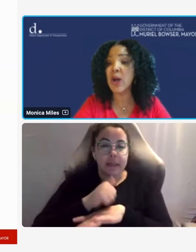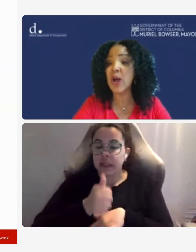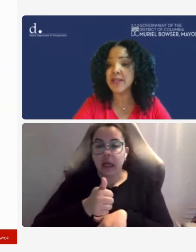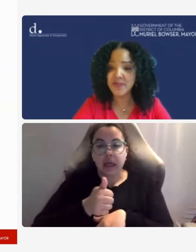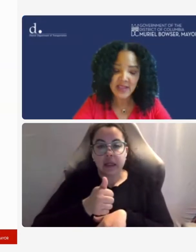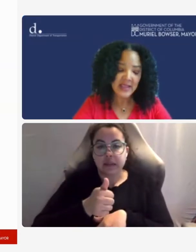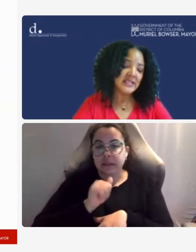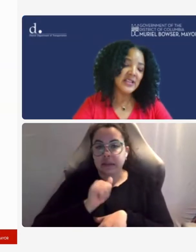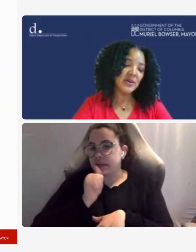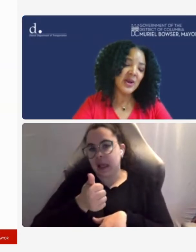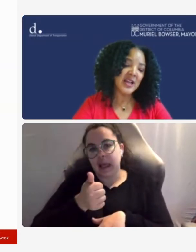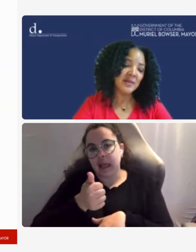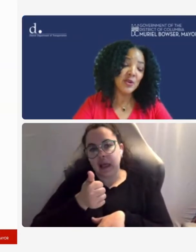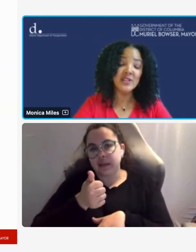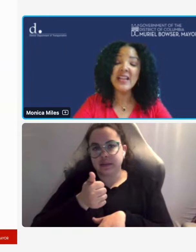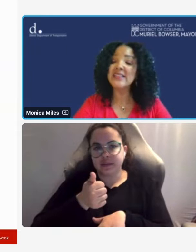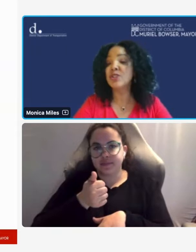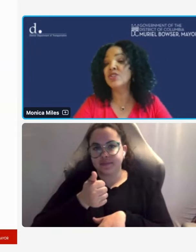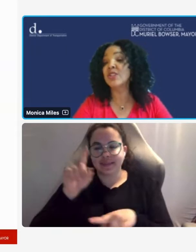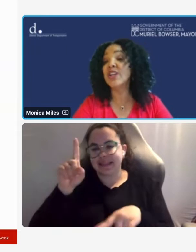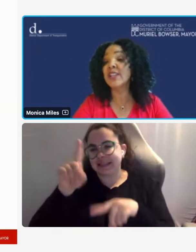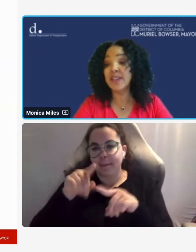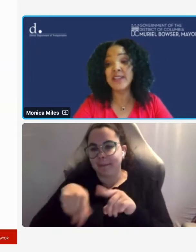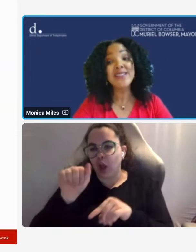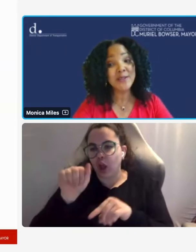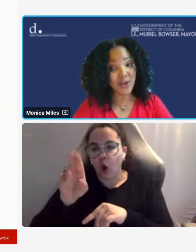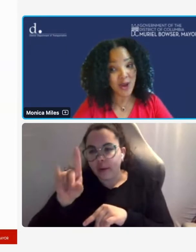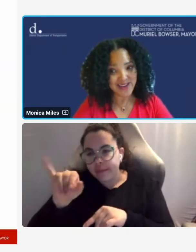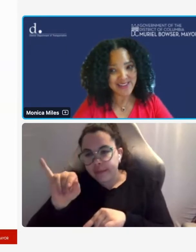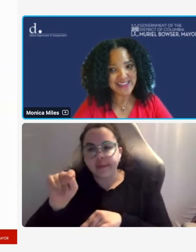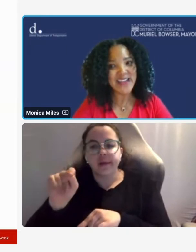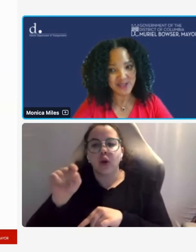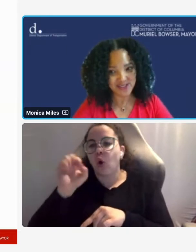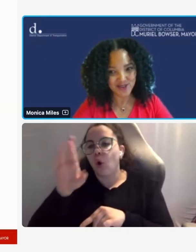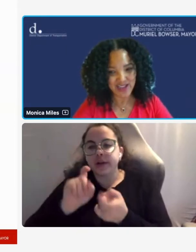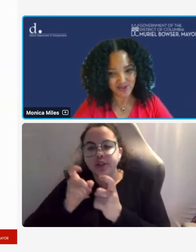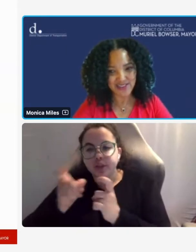to audit so um or not subject to adjustment it is subject to audit that's in every single contract